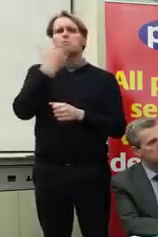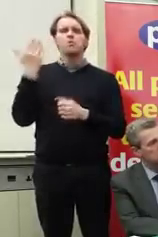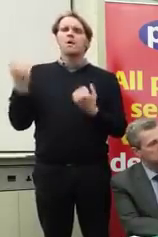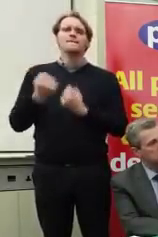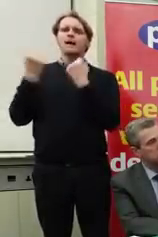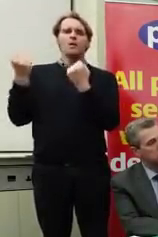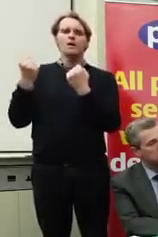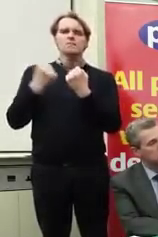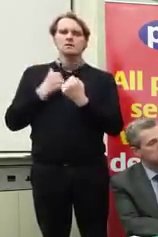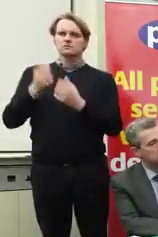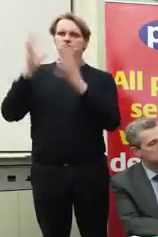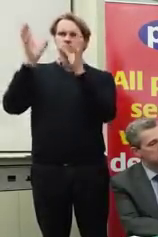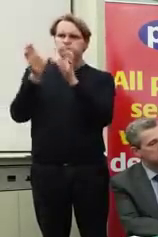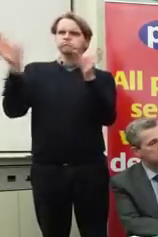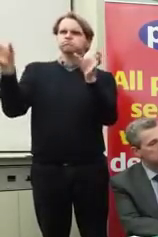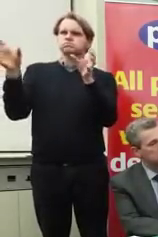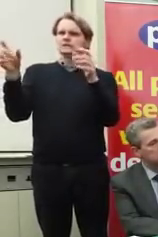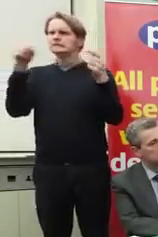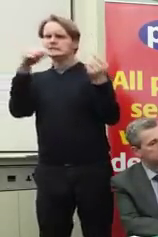they'll cling on for as long as possible so what we've got to do is recognise